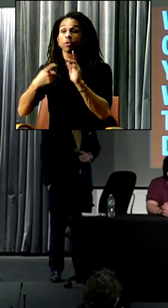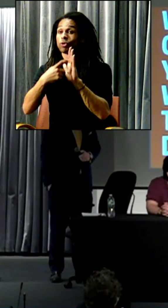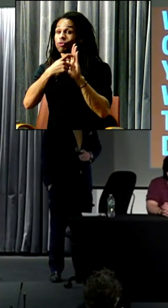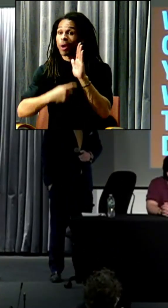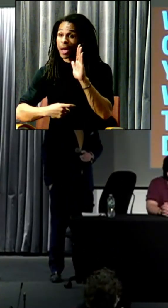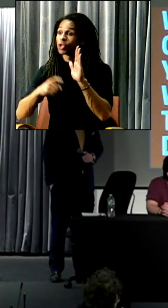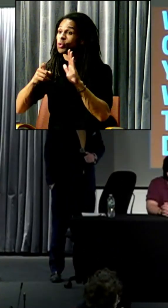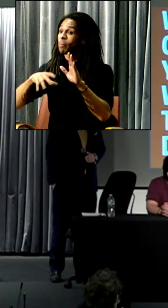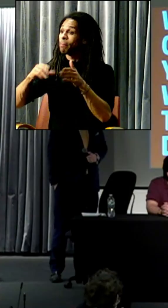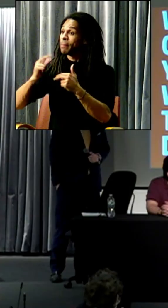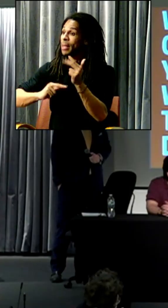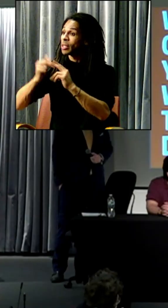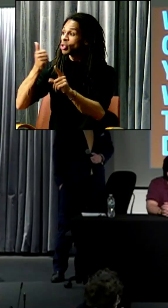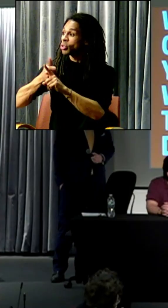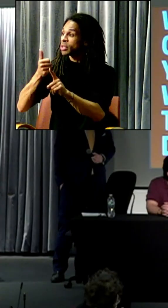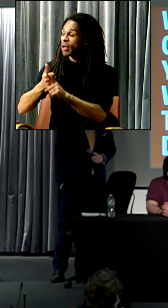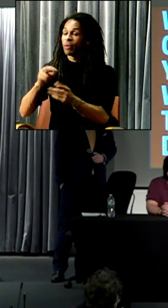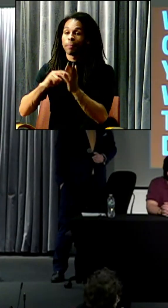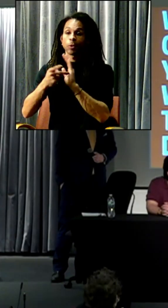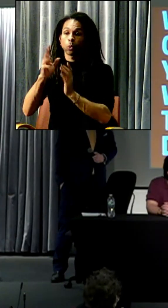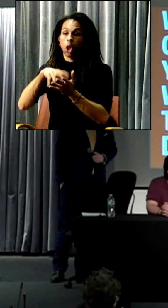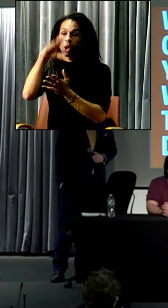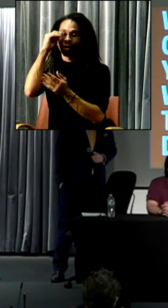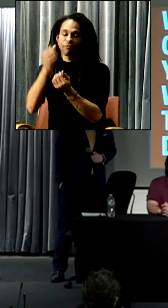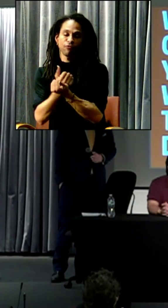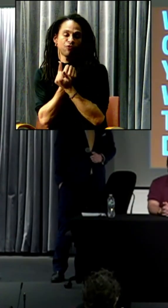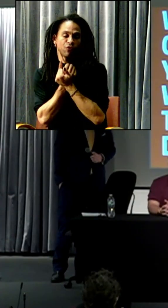created and, you know, the decisions are made by people.